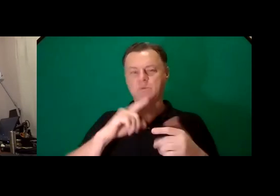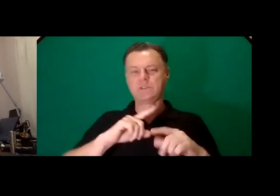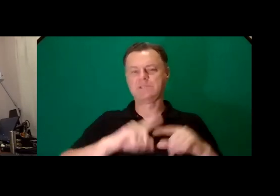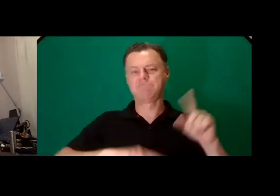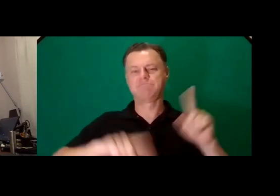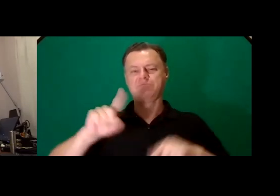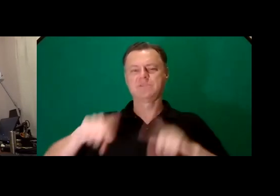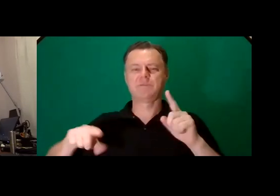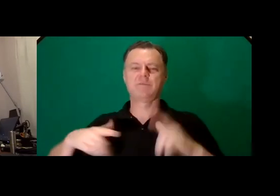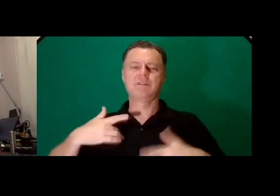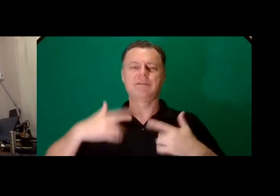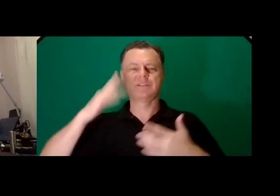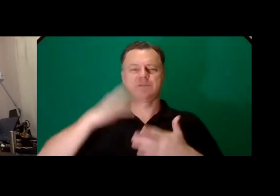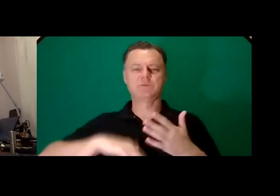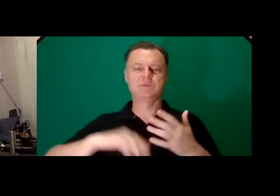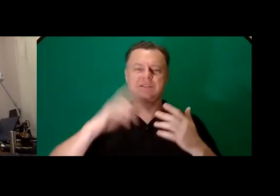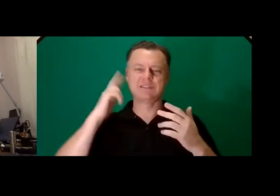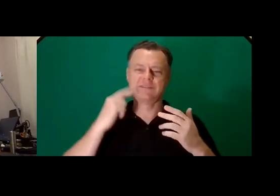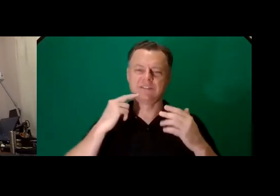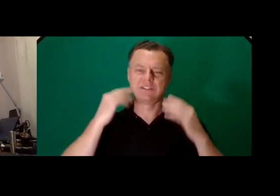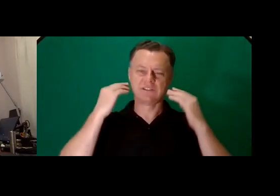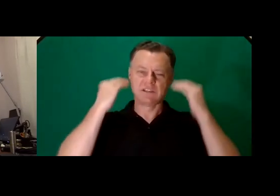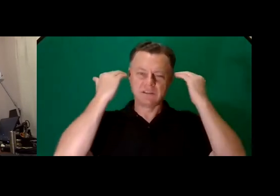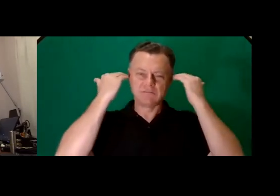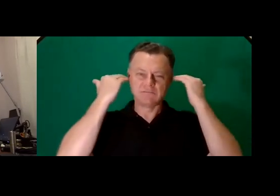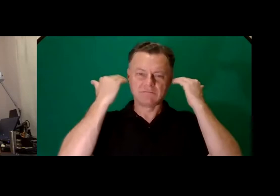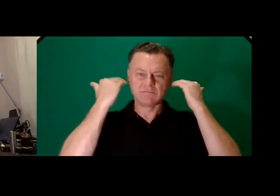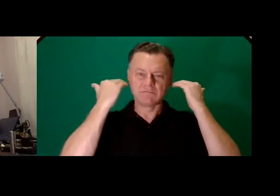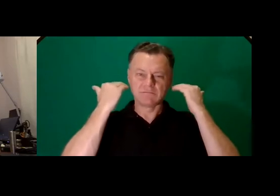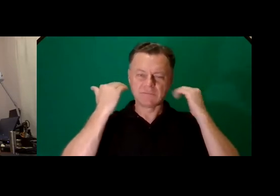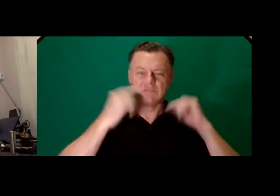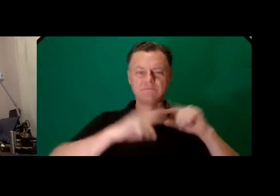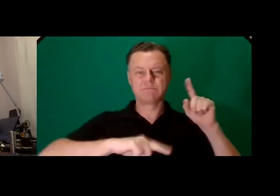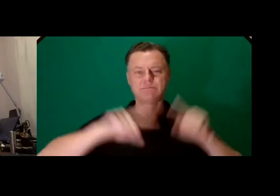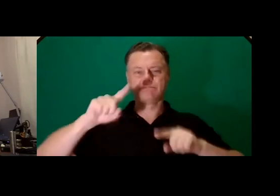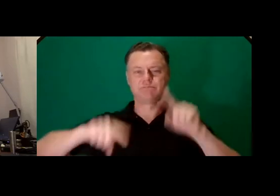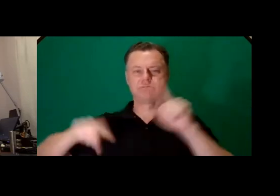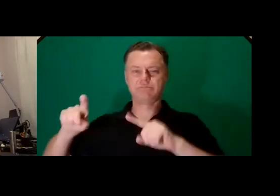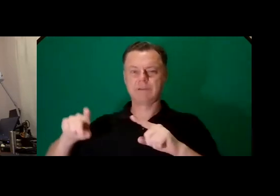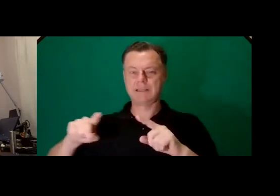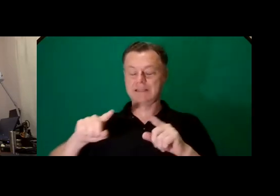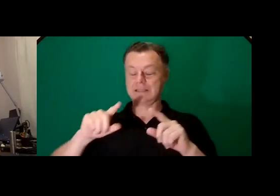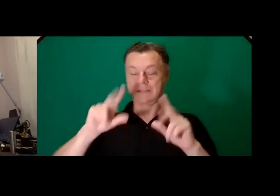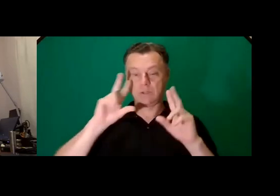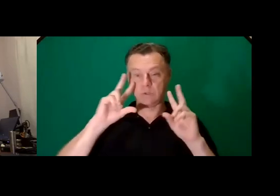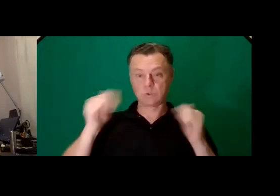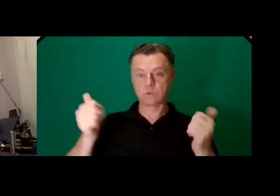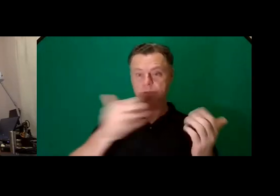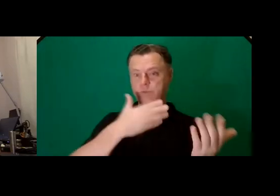of experiences of deafness and that it looked good that it was beautiful that these stories